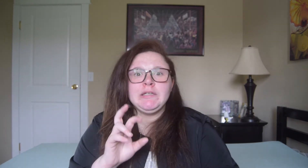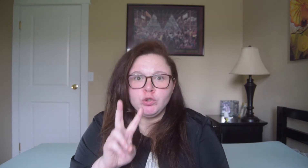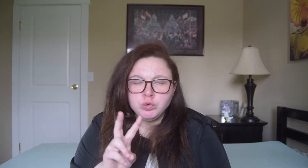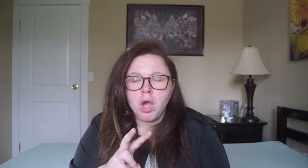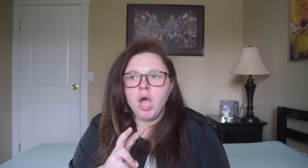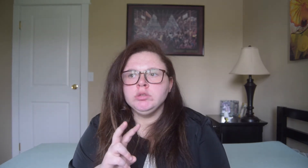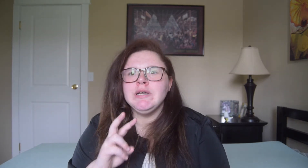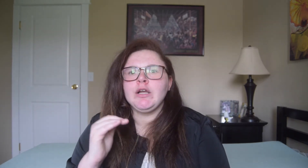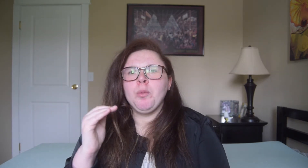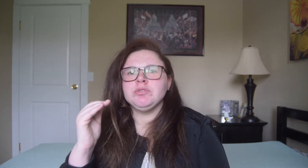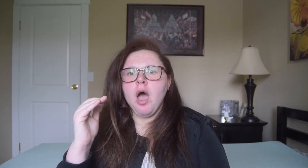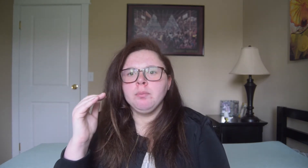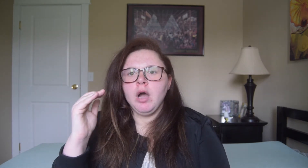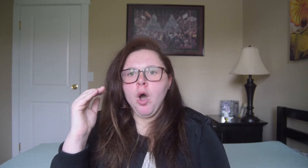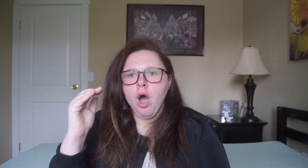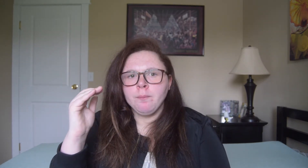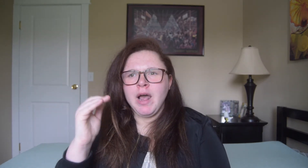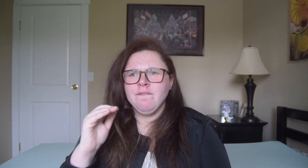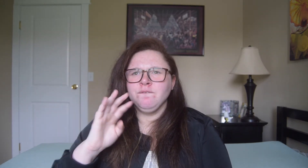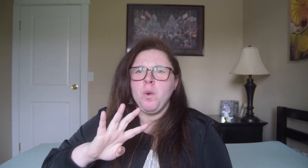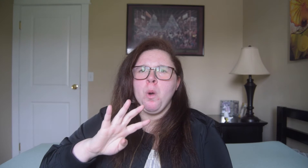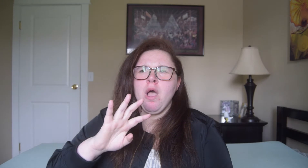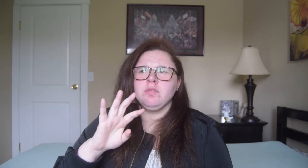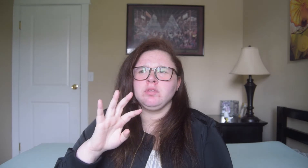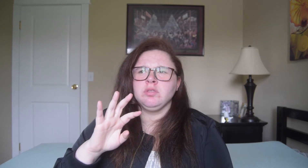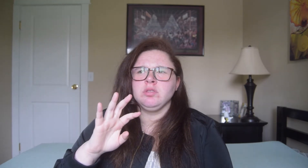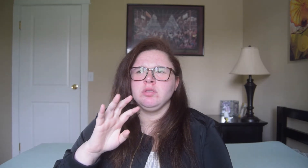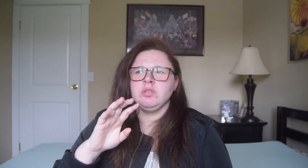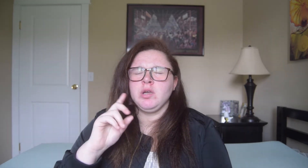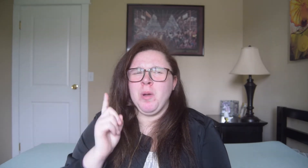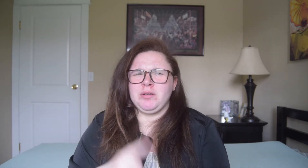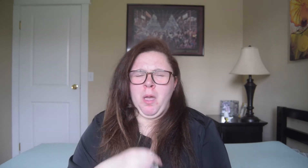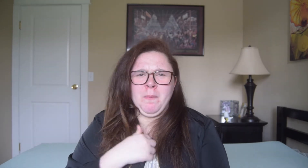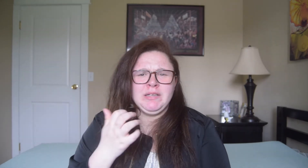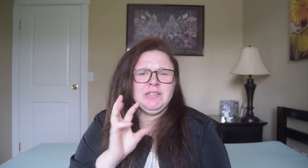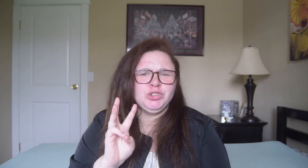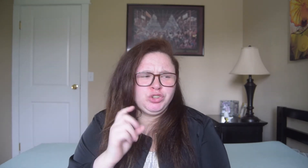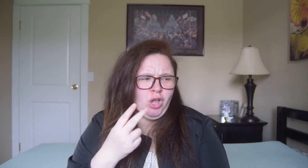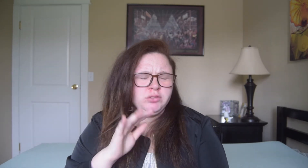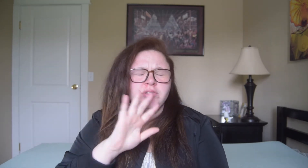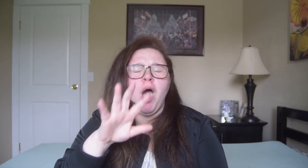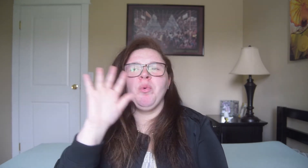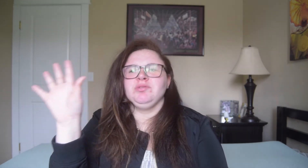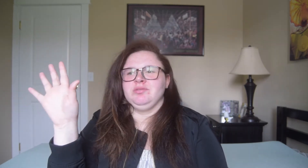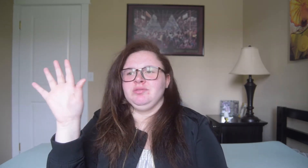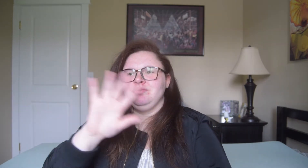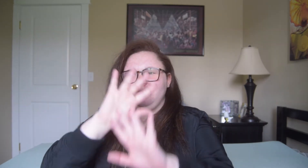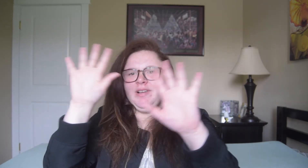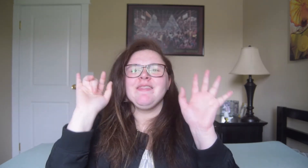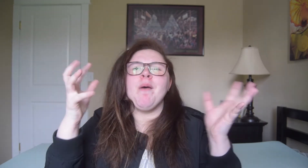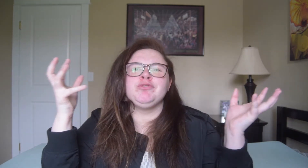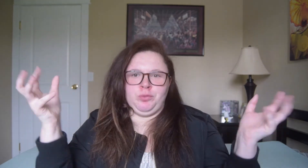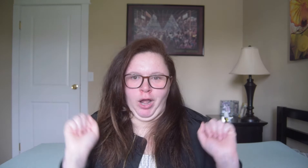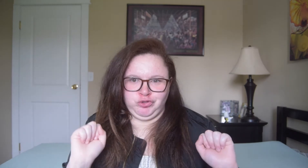I started with 2 shots. It slowly went up and up. I did 4. I think one time, I did 6 shots. It was too much